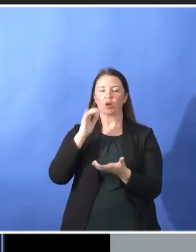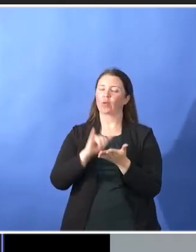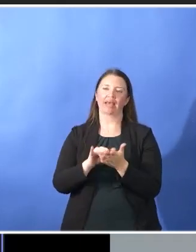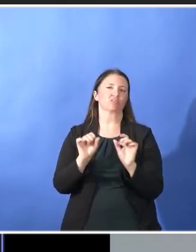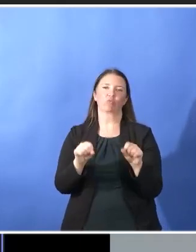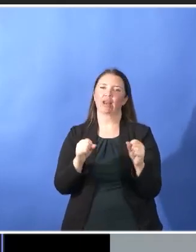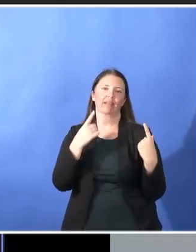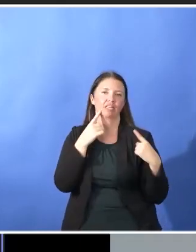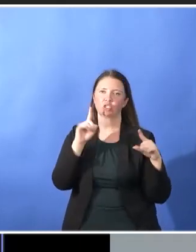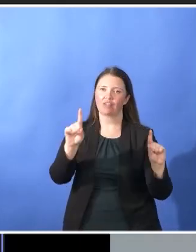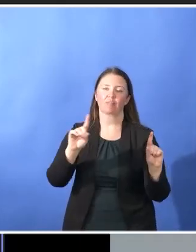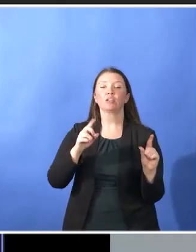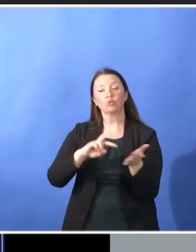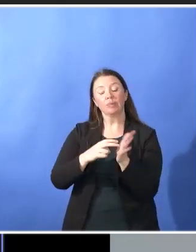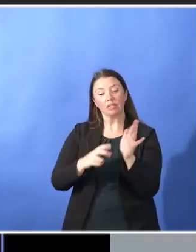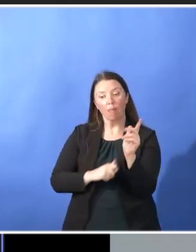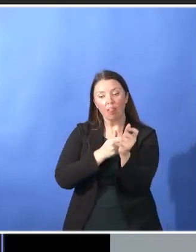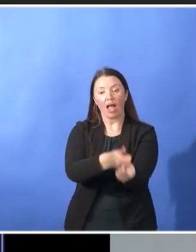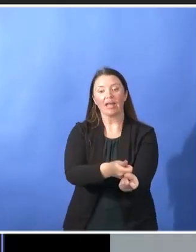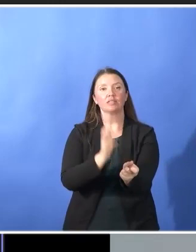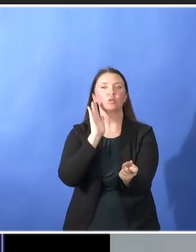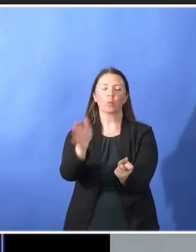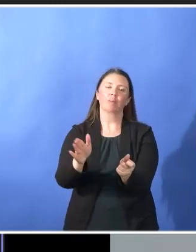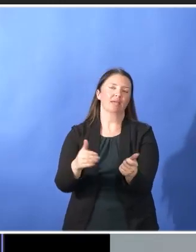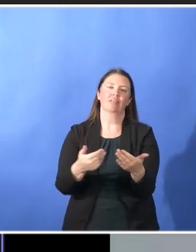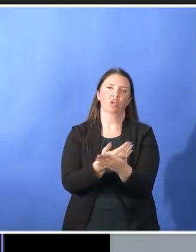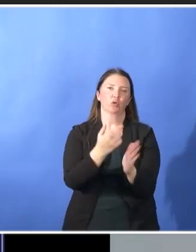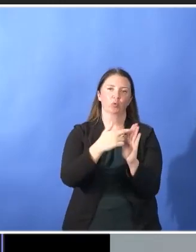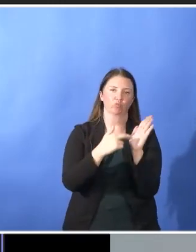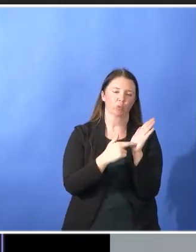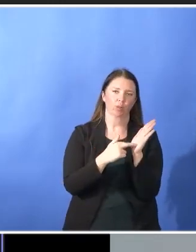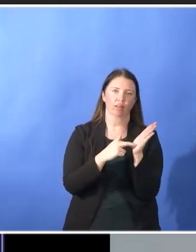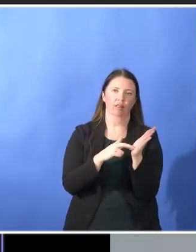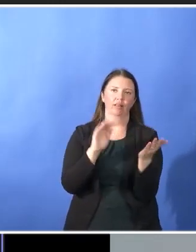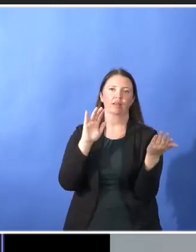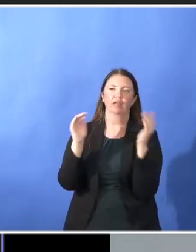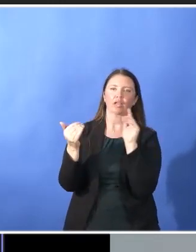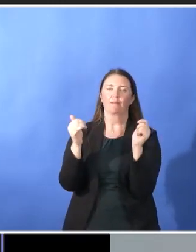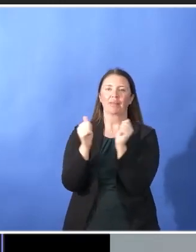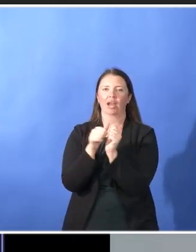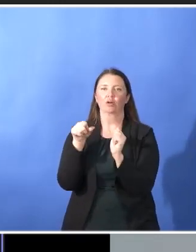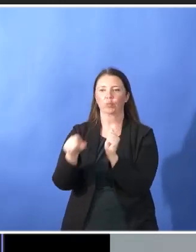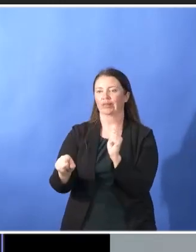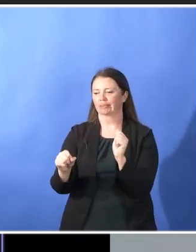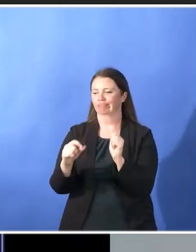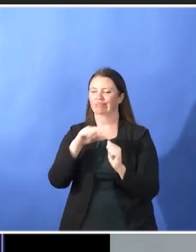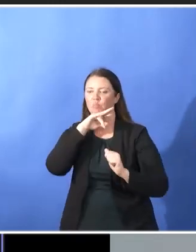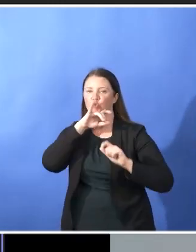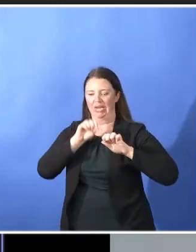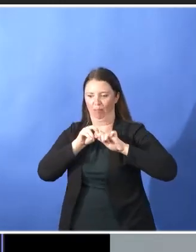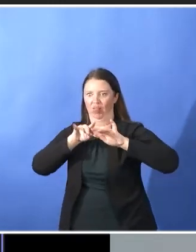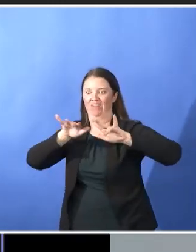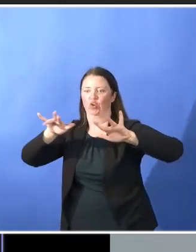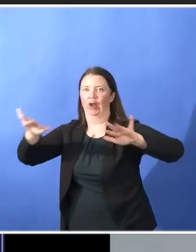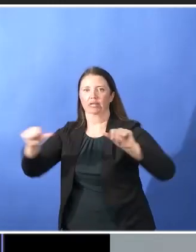PROLIFERATION. THE FIVE-YEAR RULE ALONG WITH